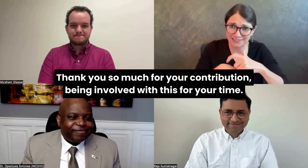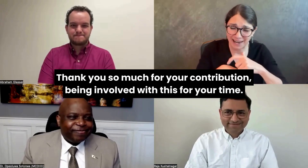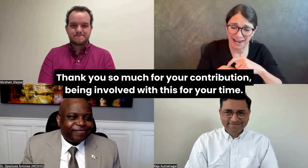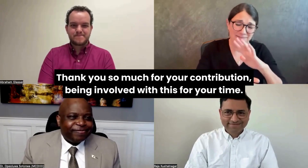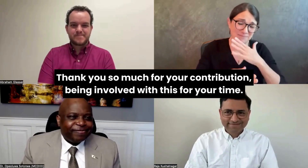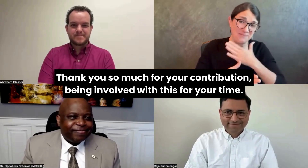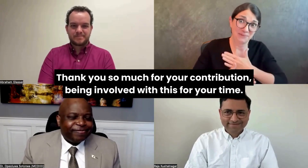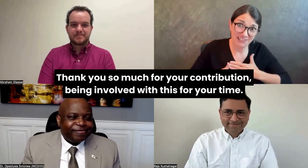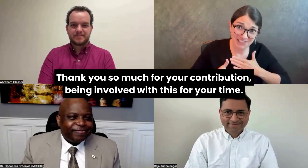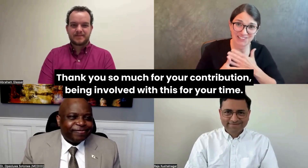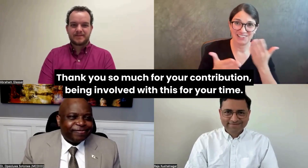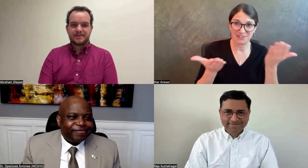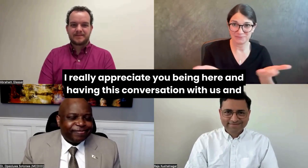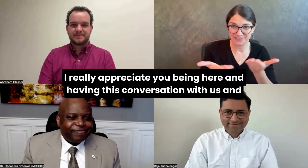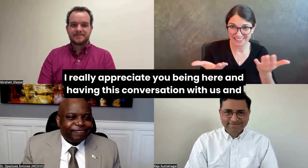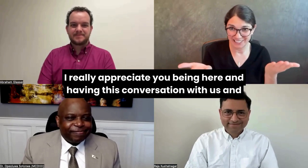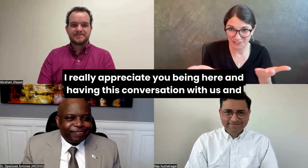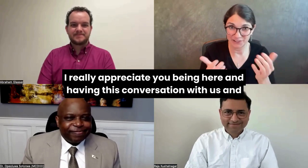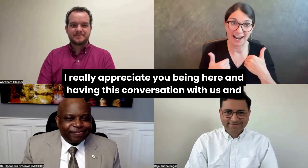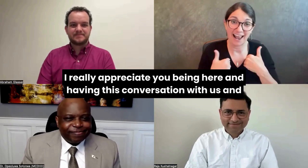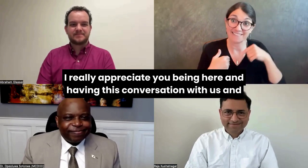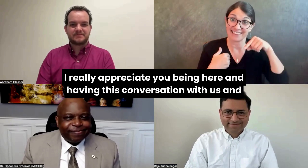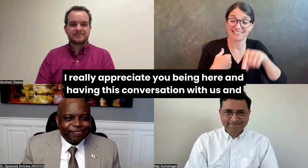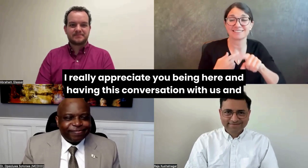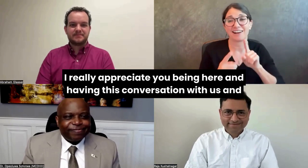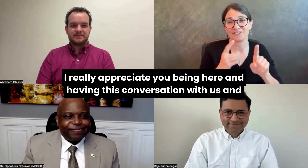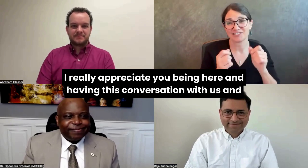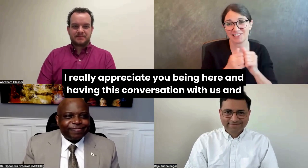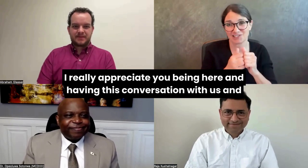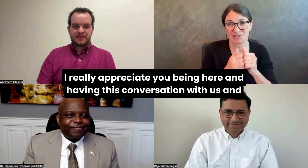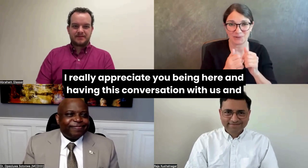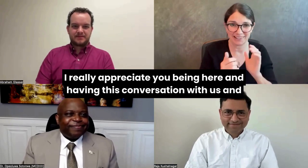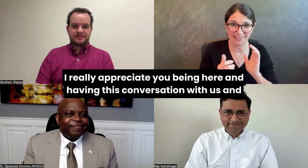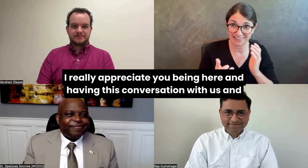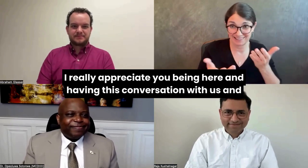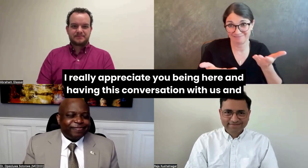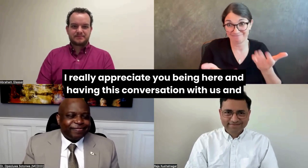I really appreciate you being here and having this conversation with us and